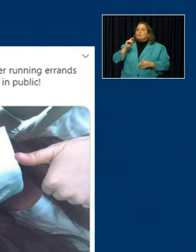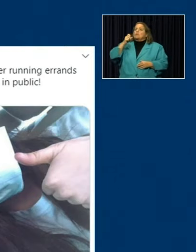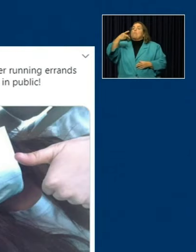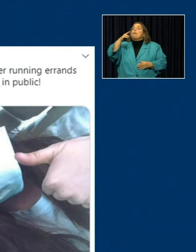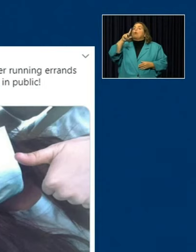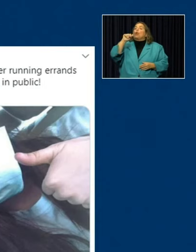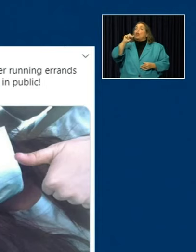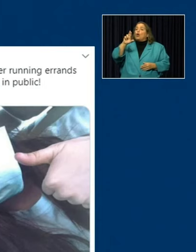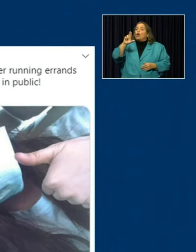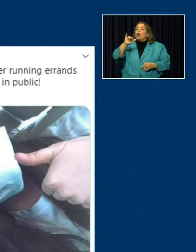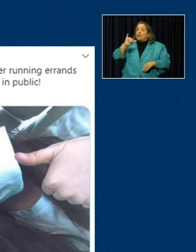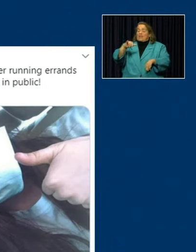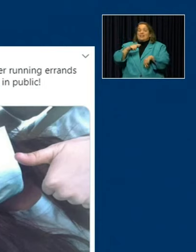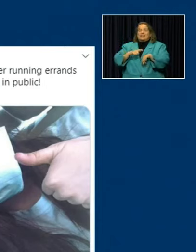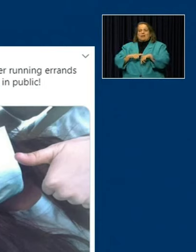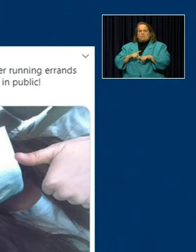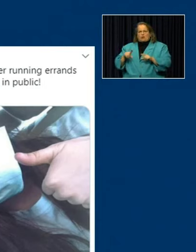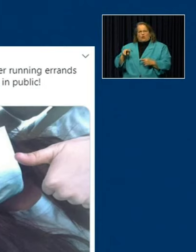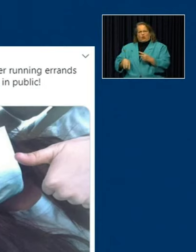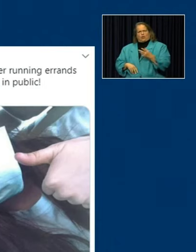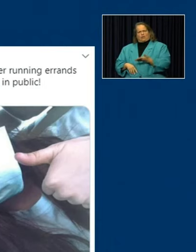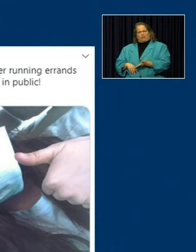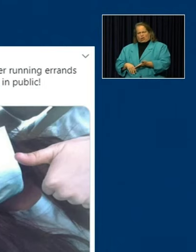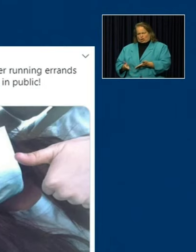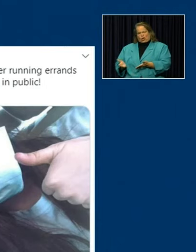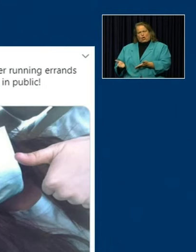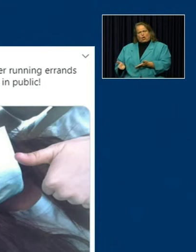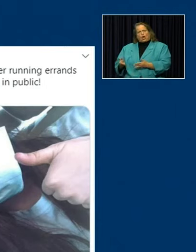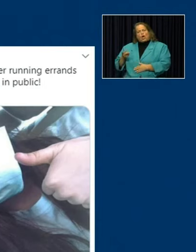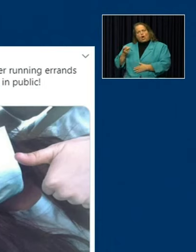DO MENTALLY, EMOTIONALLY AND PHYSICALLY STRONG.